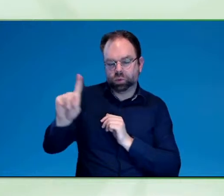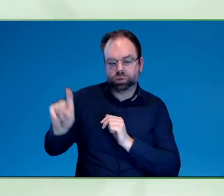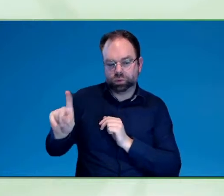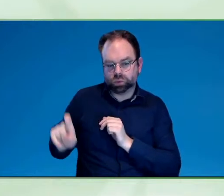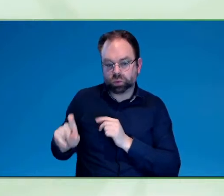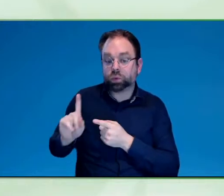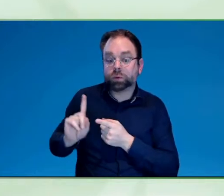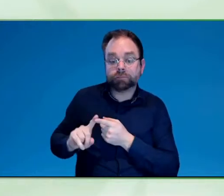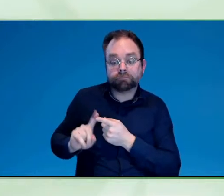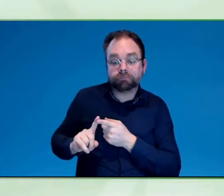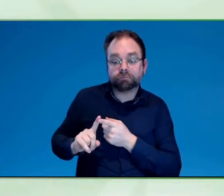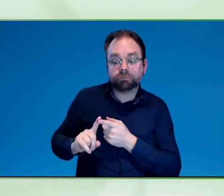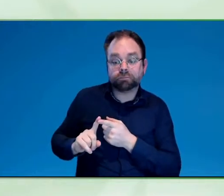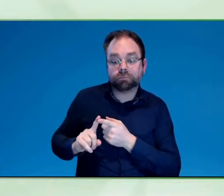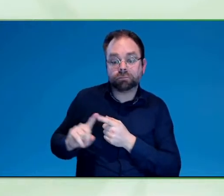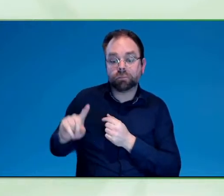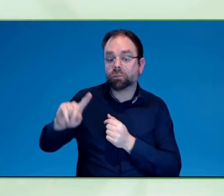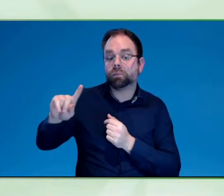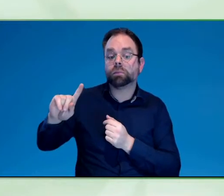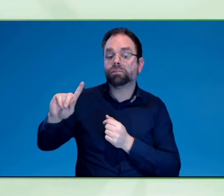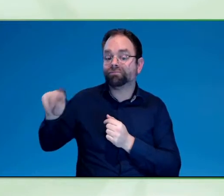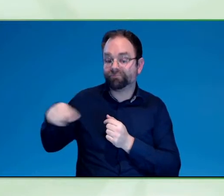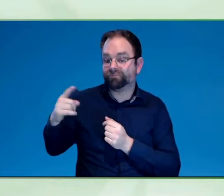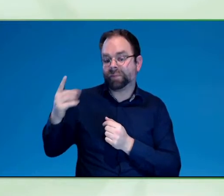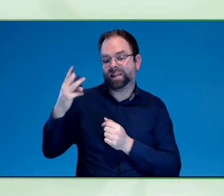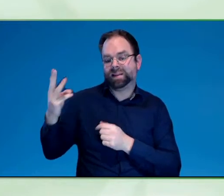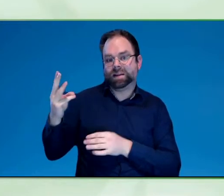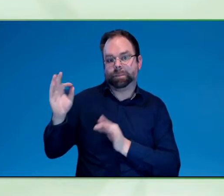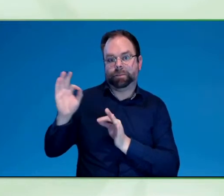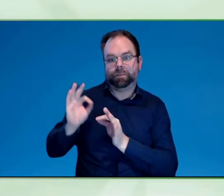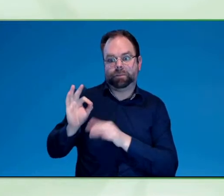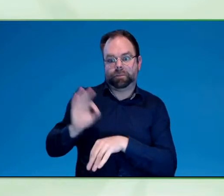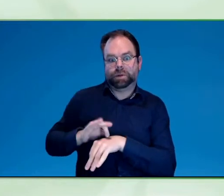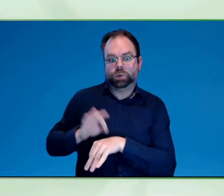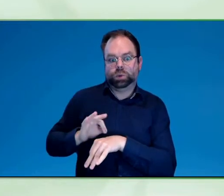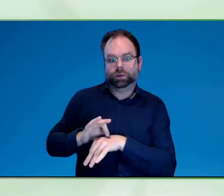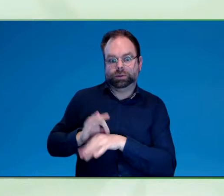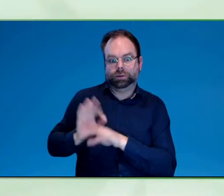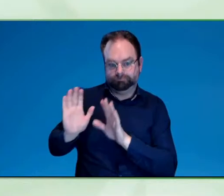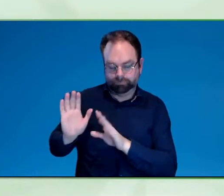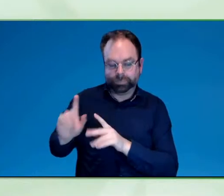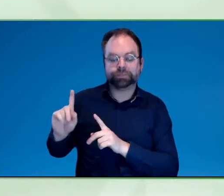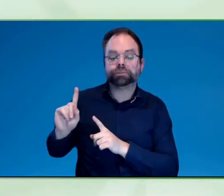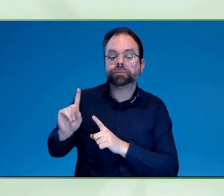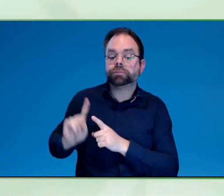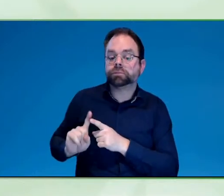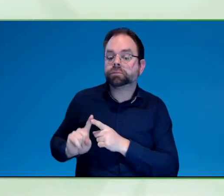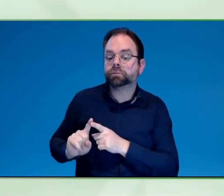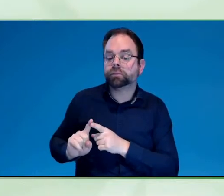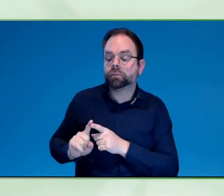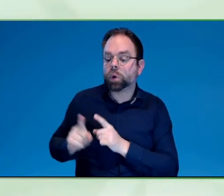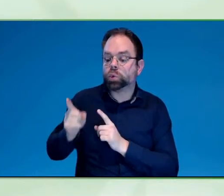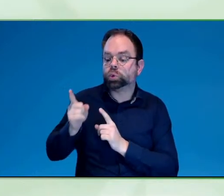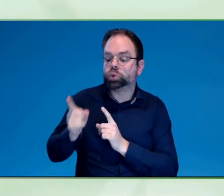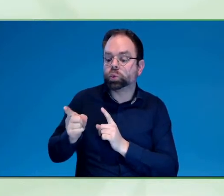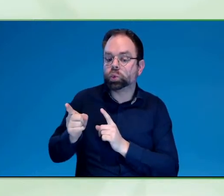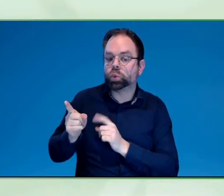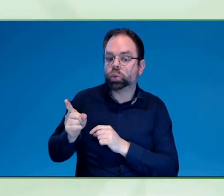support, what would you ask? What would you need to continue this initiative from ours?